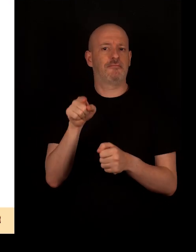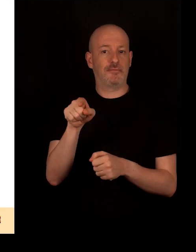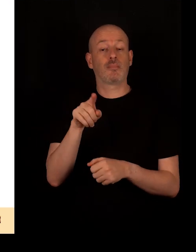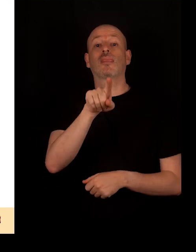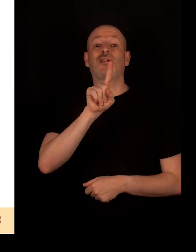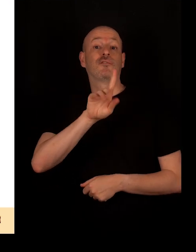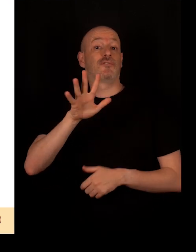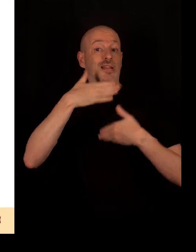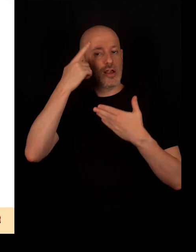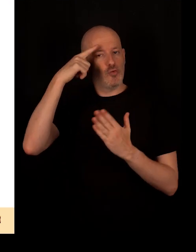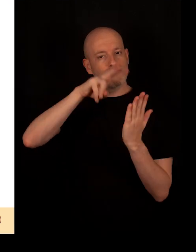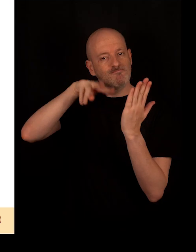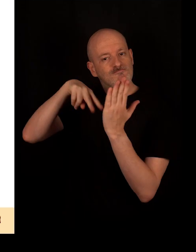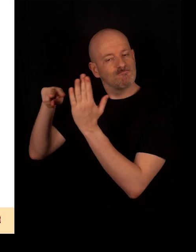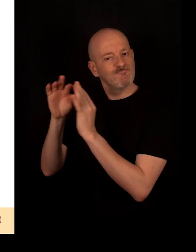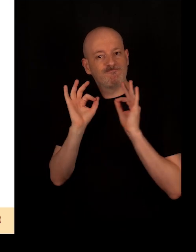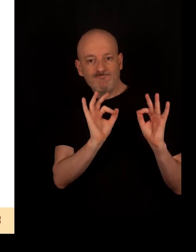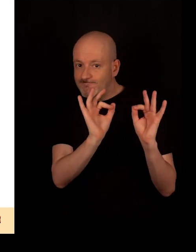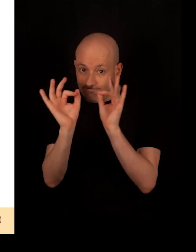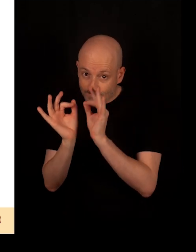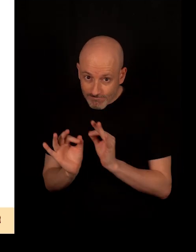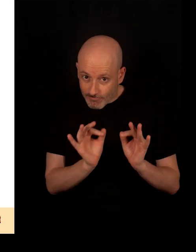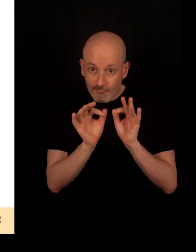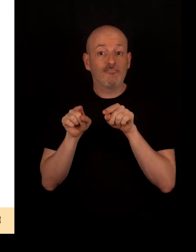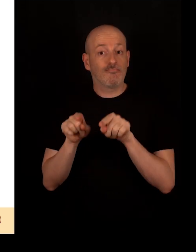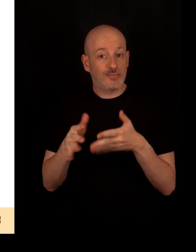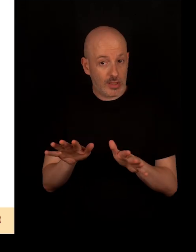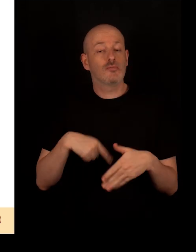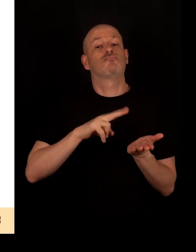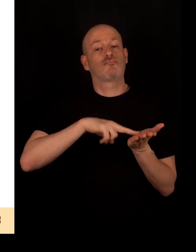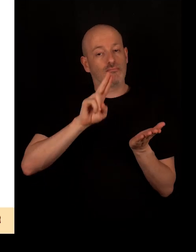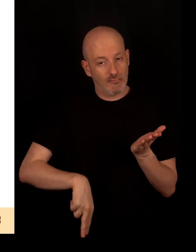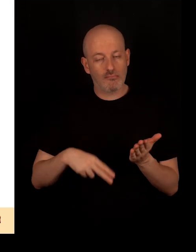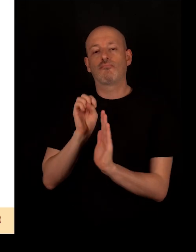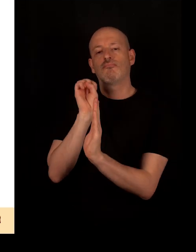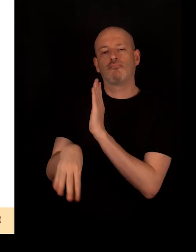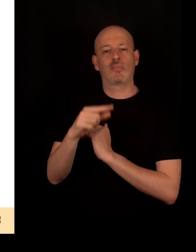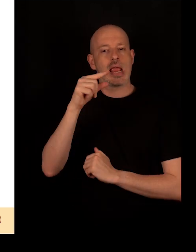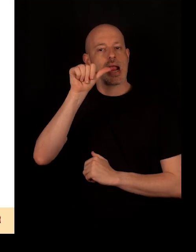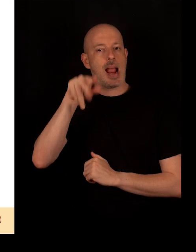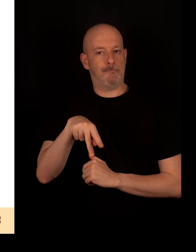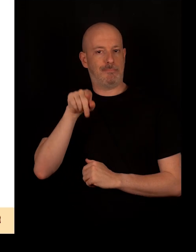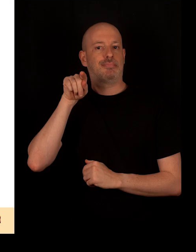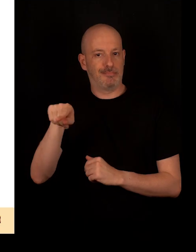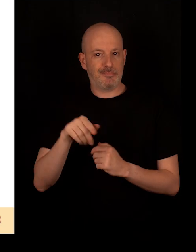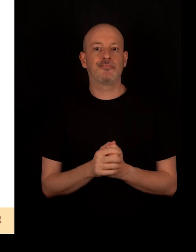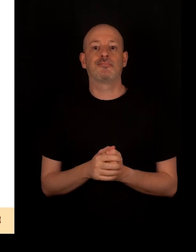And you will have 15 days to read it carefully, sign it and return it via GAP.